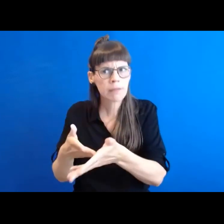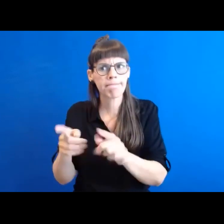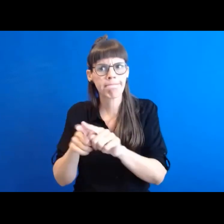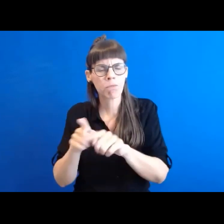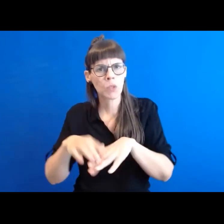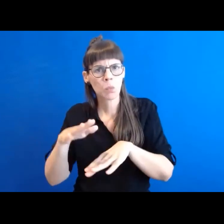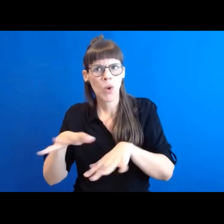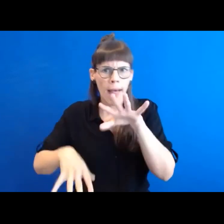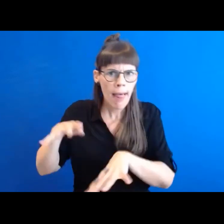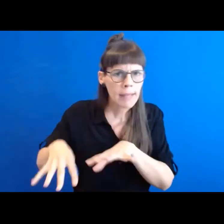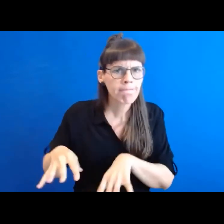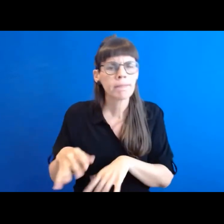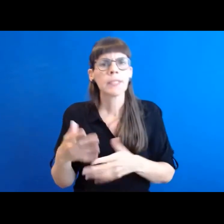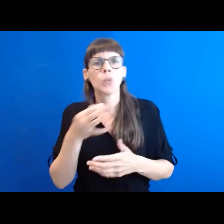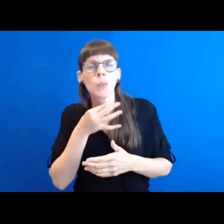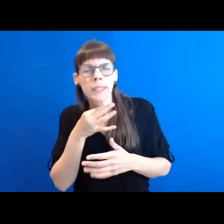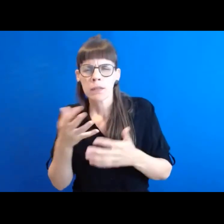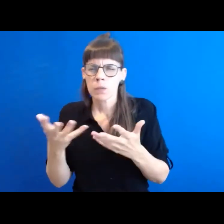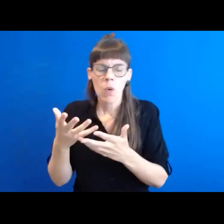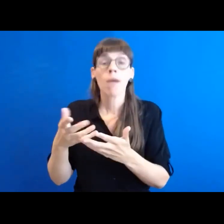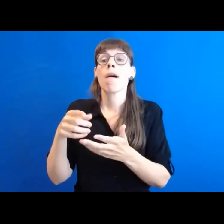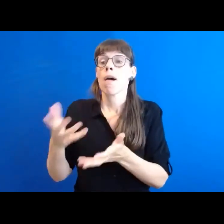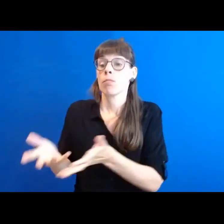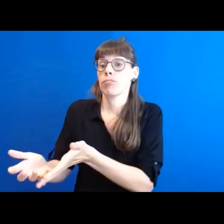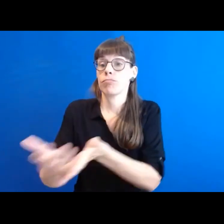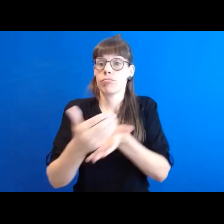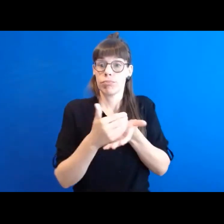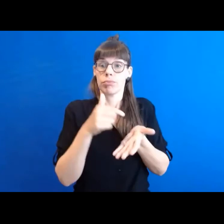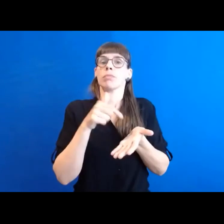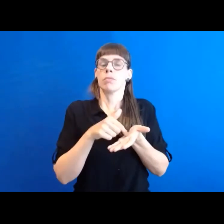tools for identification of needs but as well as the identification of some